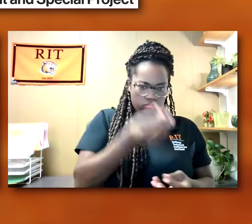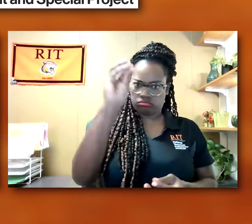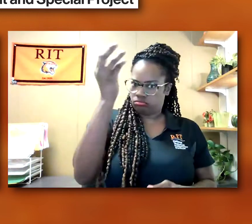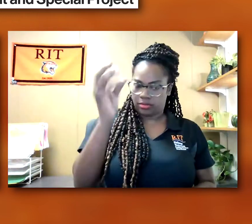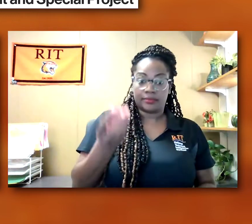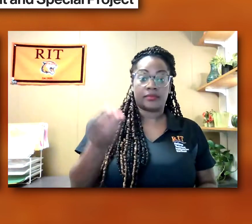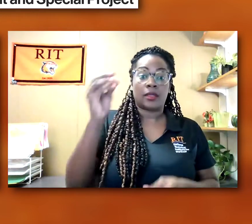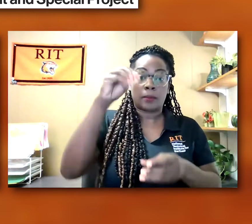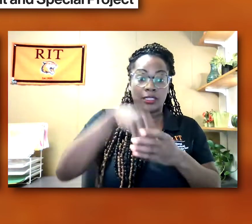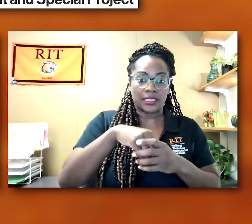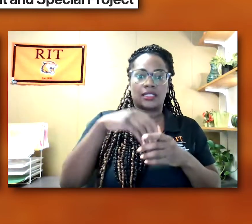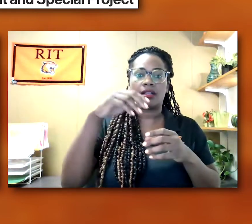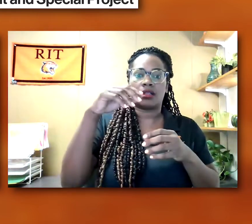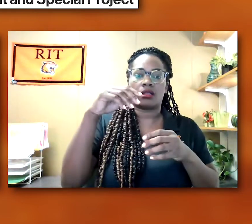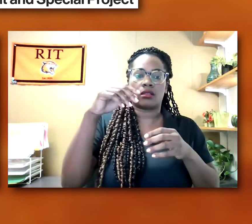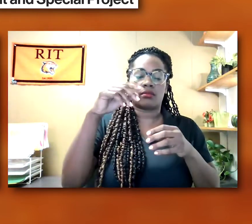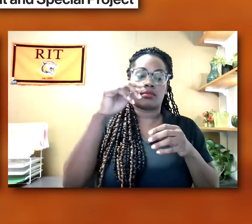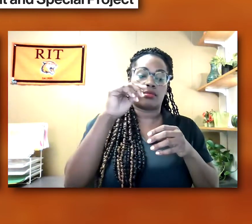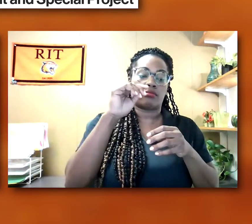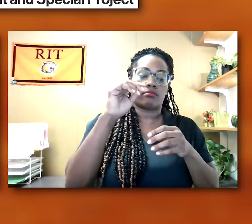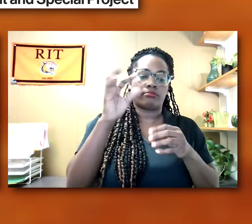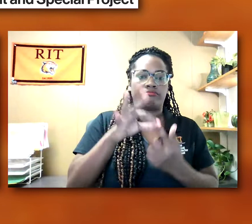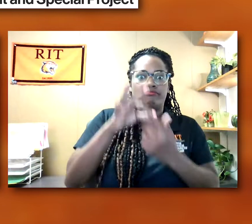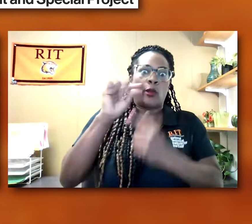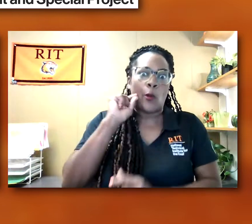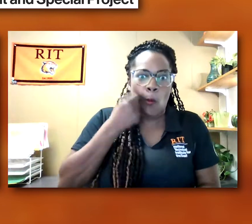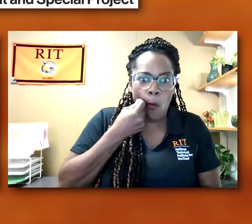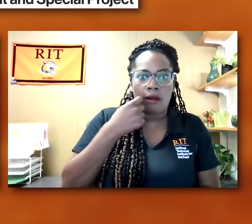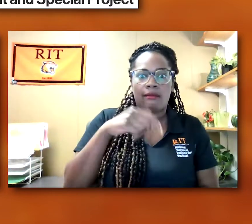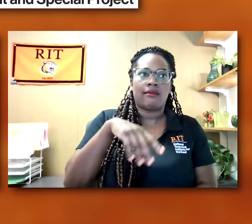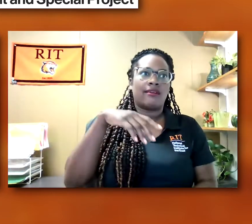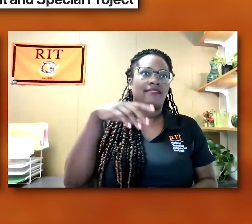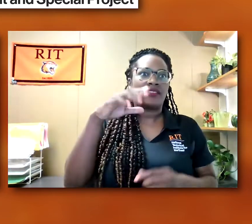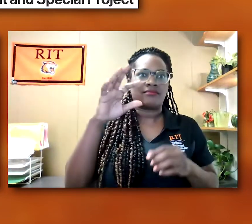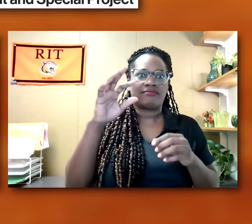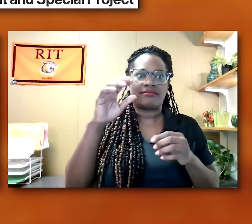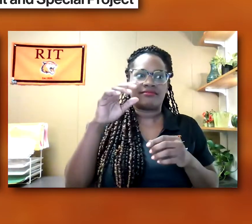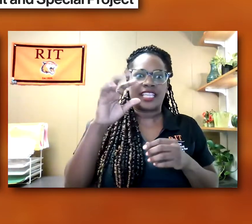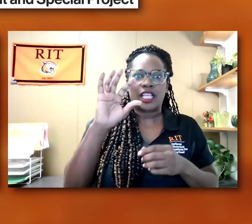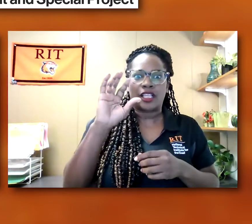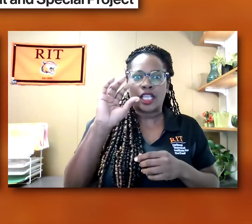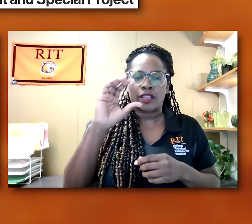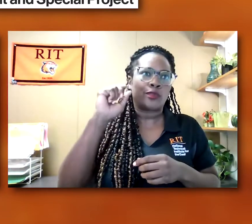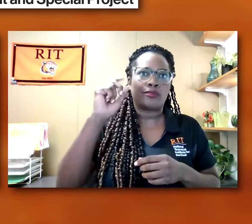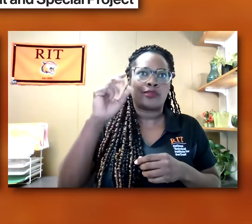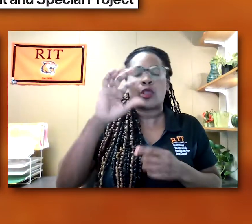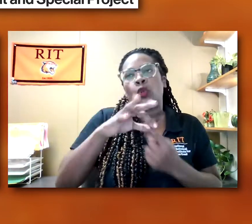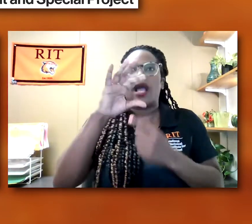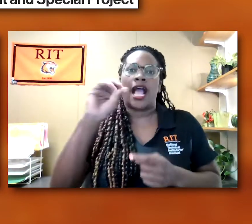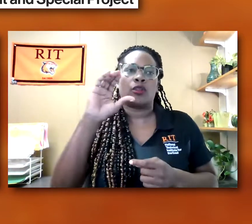A raw egg has to be put into a device that students build to make sure that it doesn't break or crack